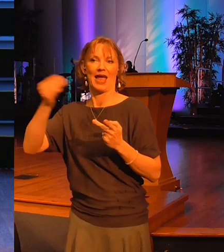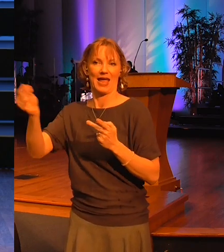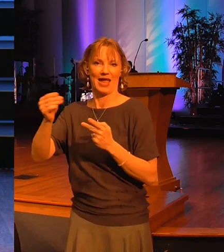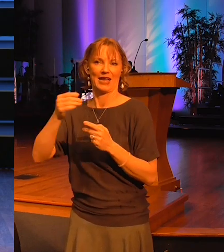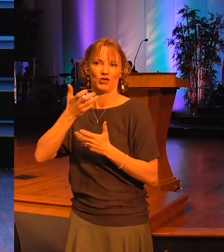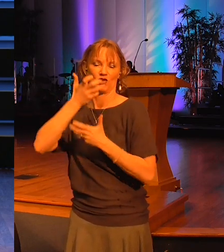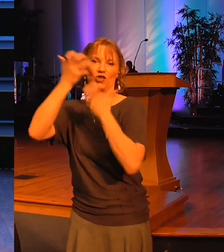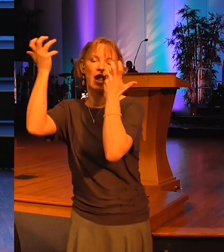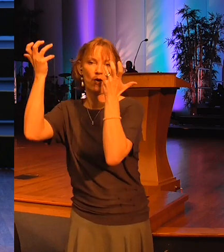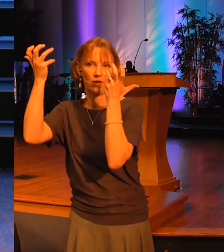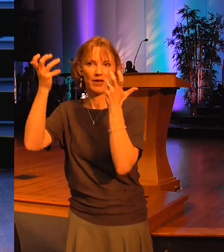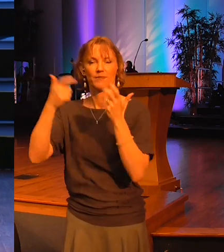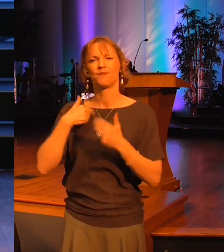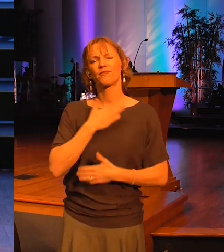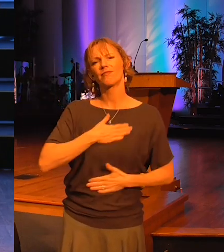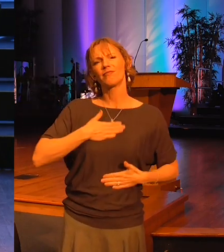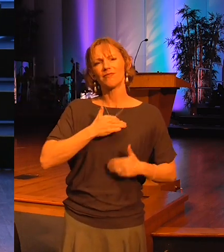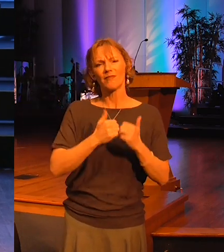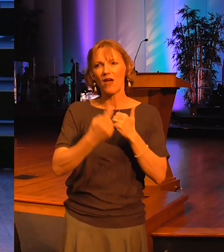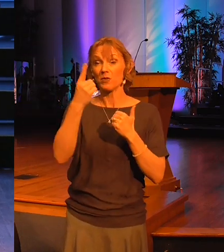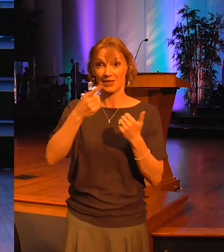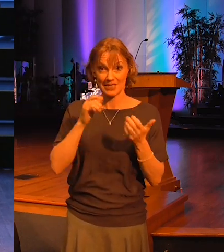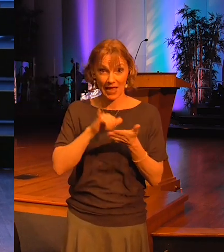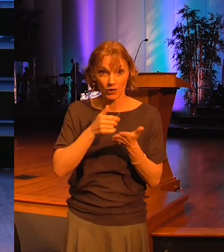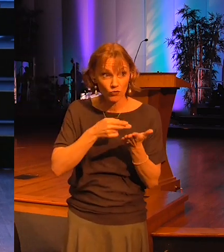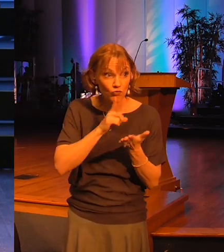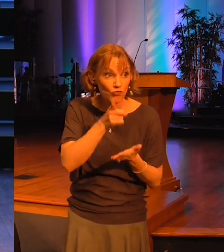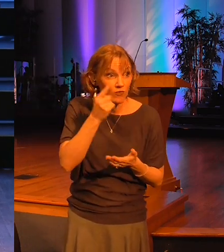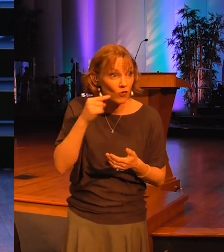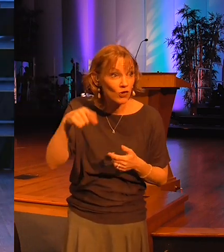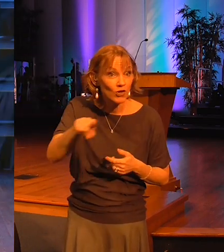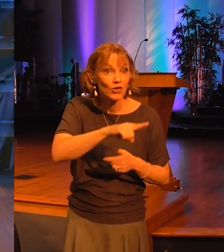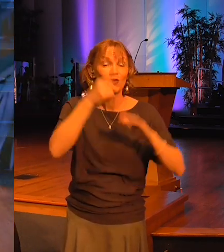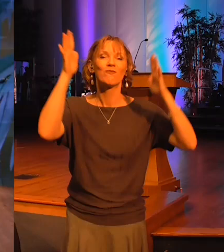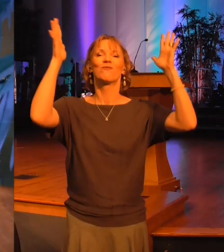each and everyone here is that true of you what I said yes then you're in the right church so